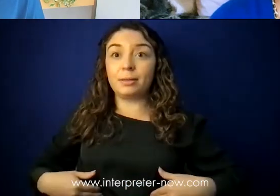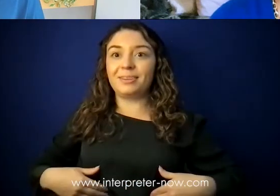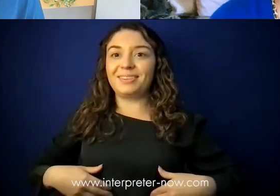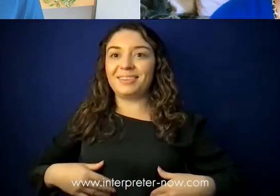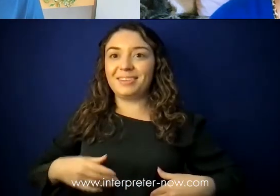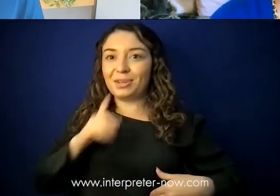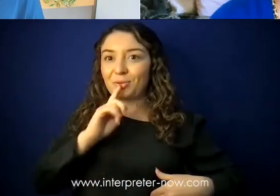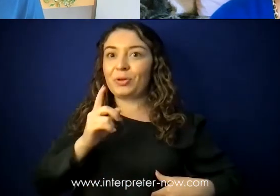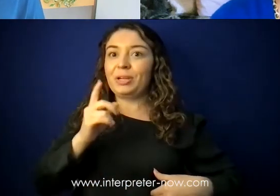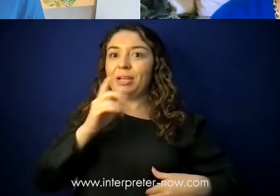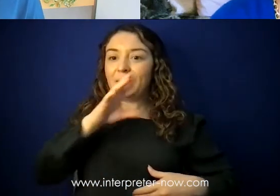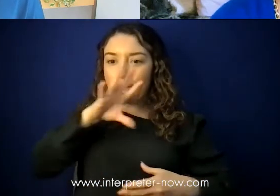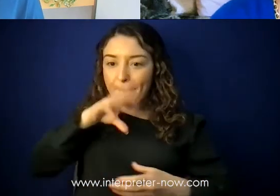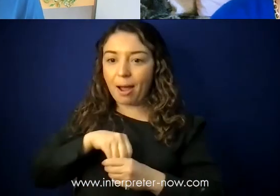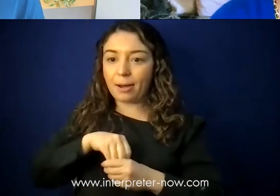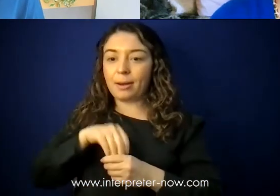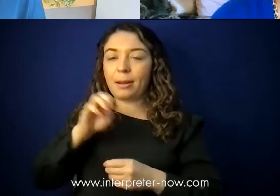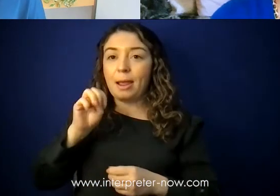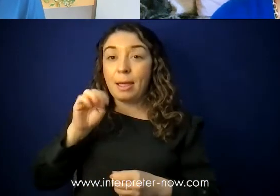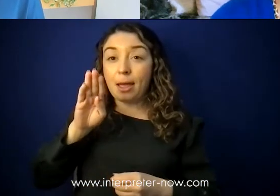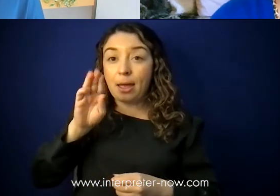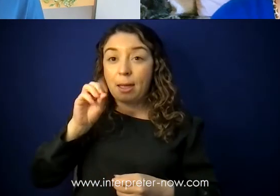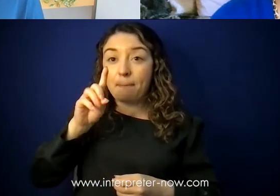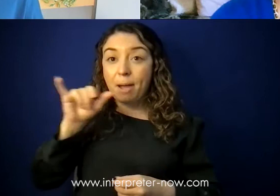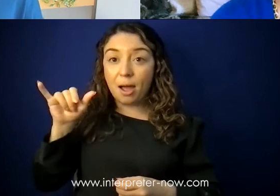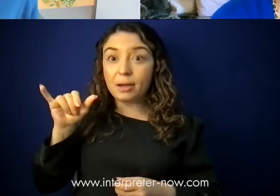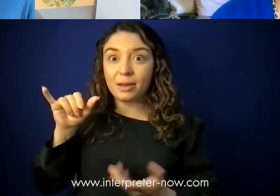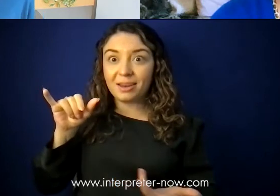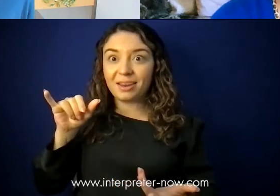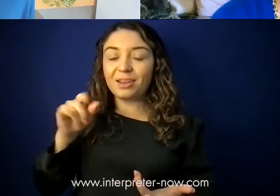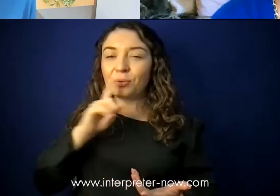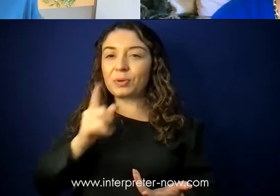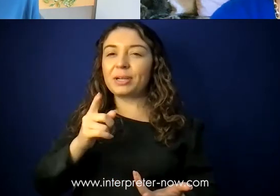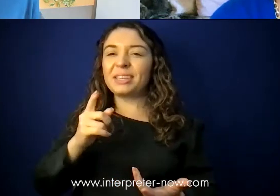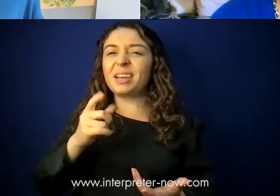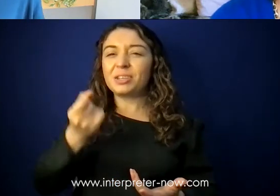body and the nervous system. I know it sounds really abstract and outside of the box.